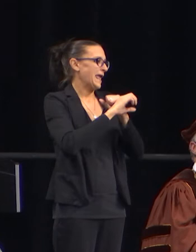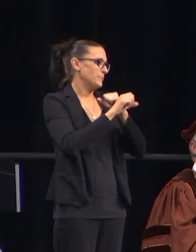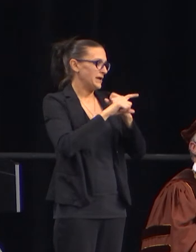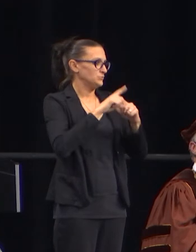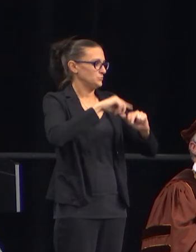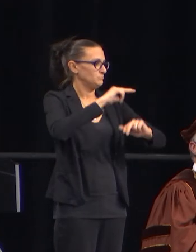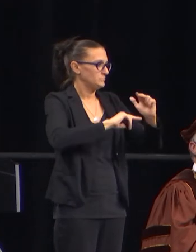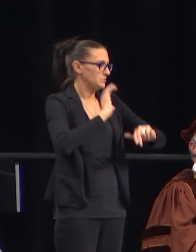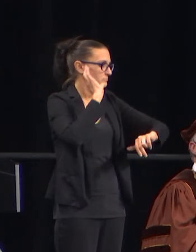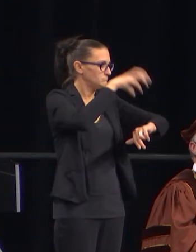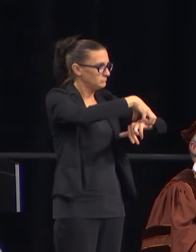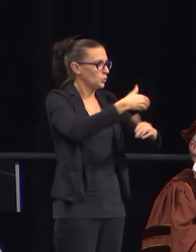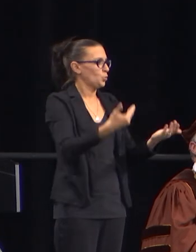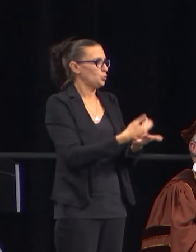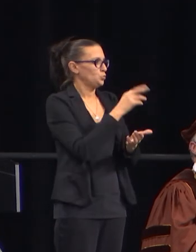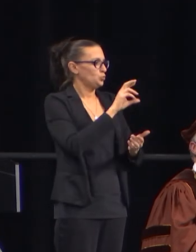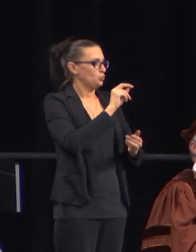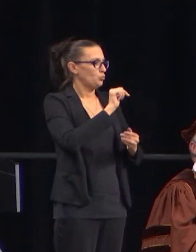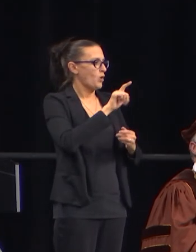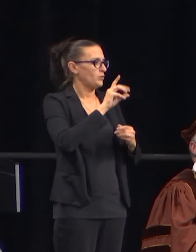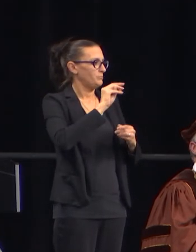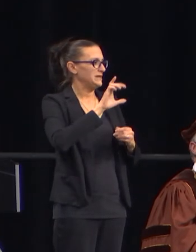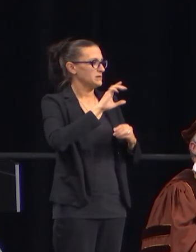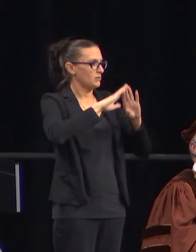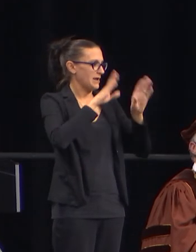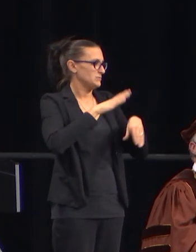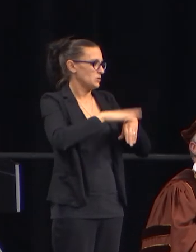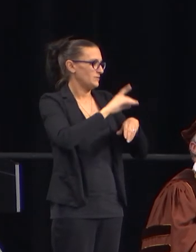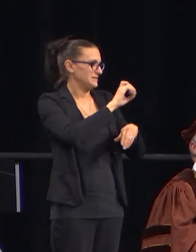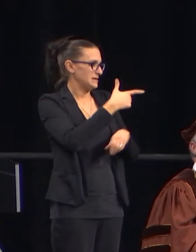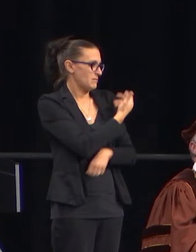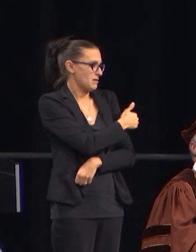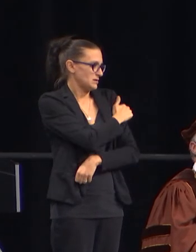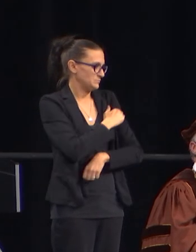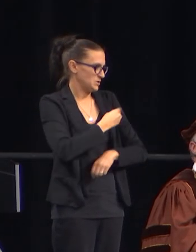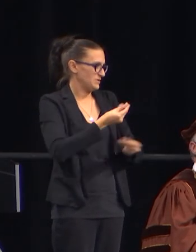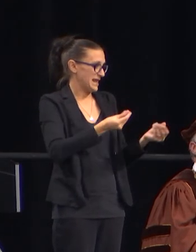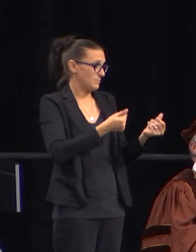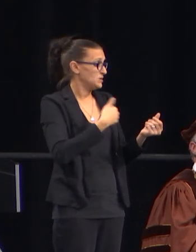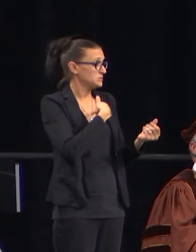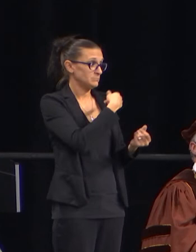on the Dell Children's Hospital campus. Pete and I donated to that campaign,